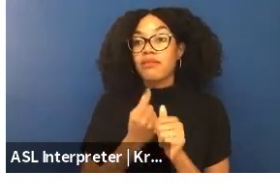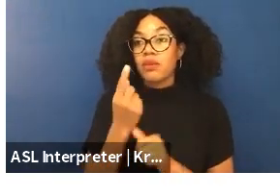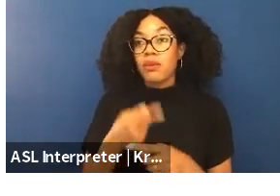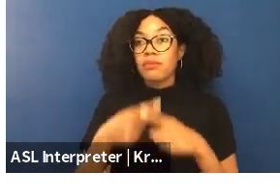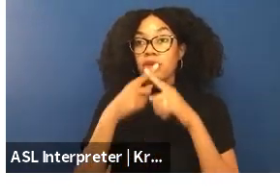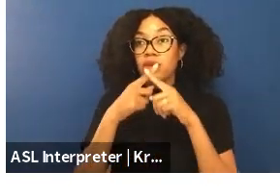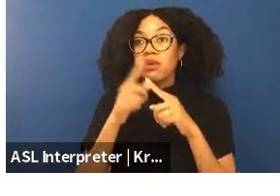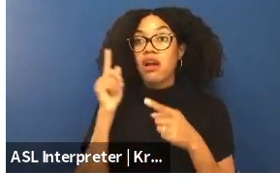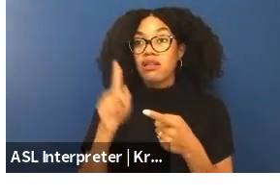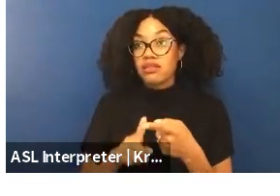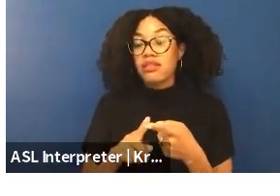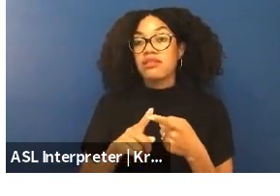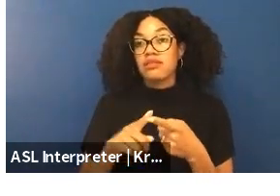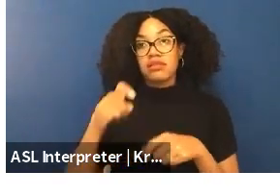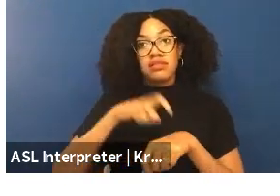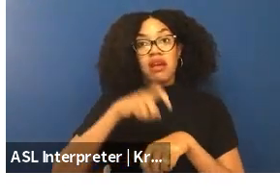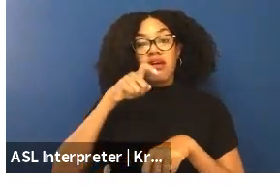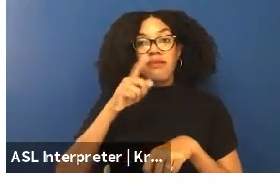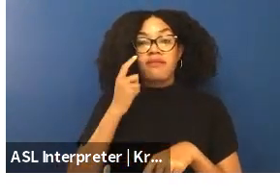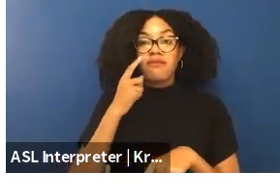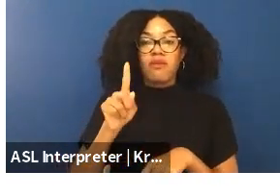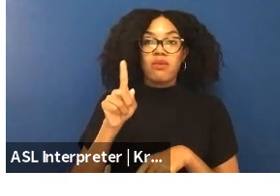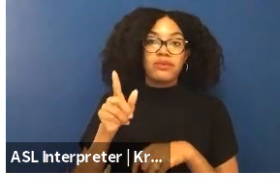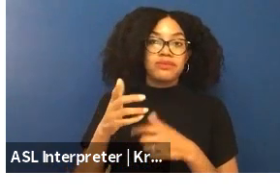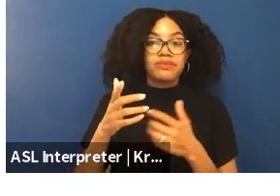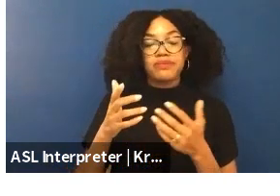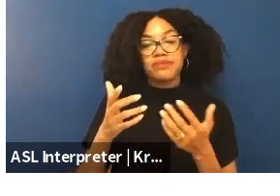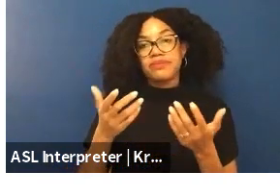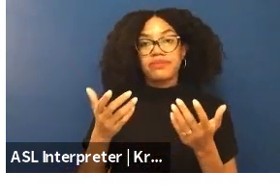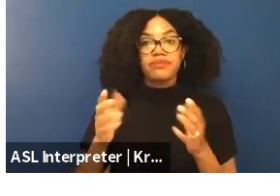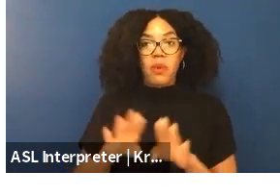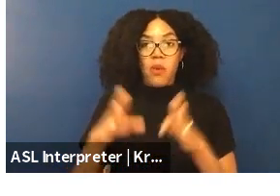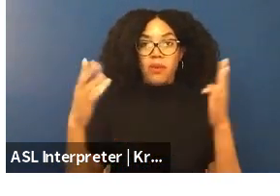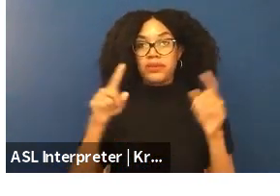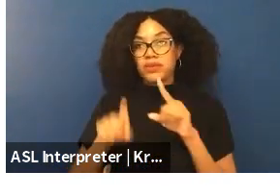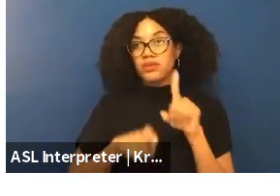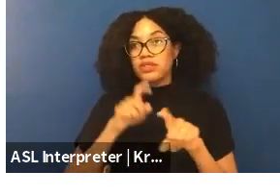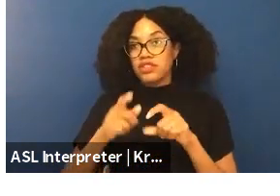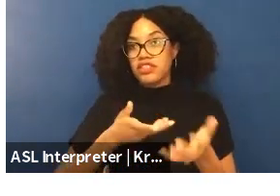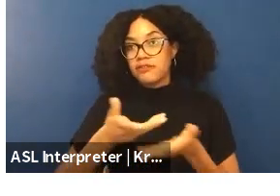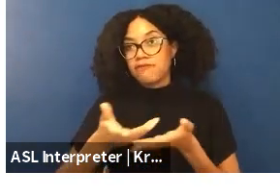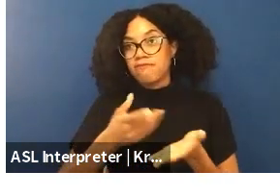time the presenters are ready to kind of turn that and open that up, the conversation, but for right